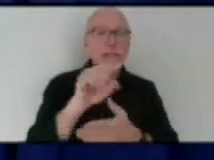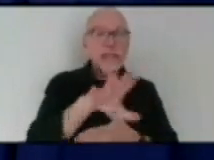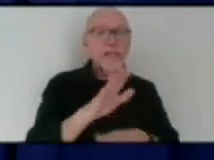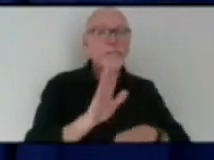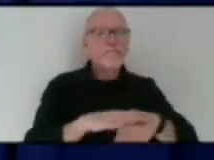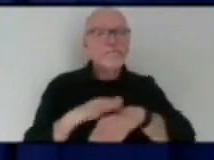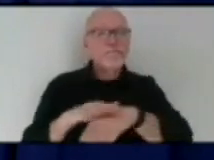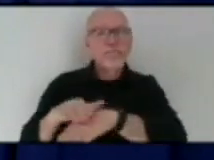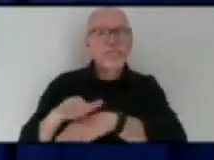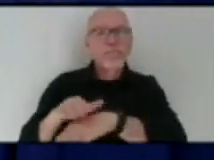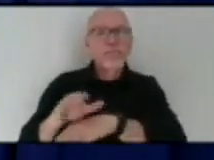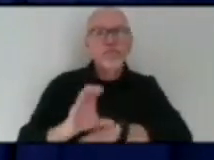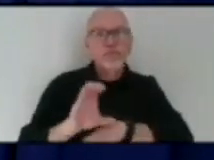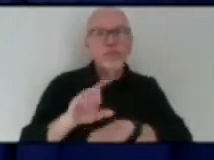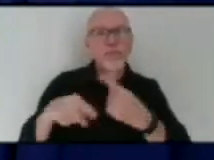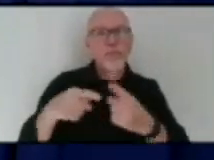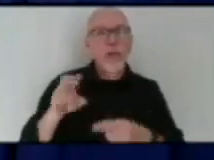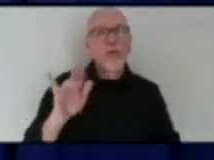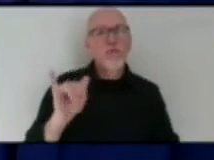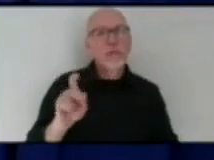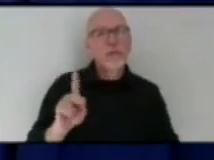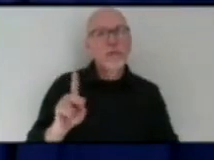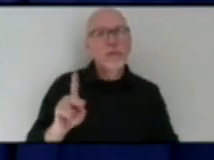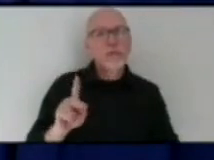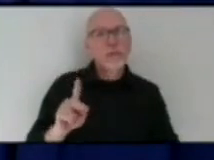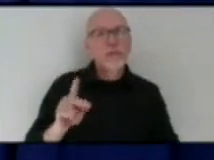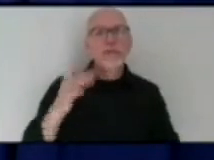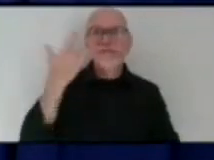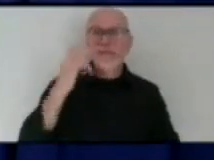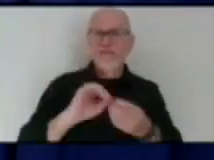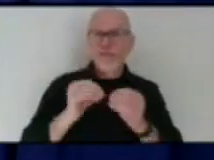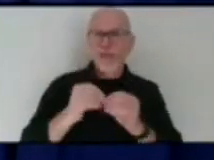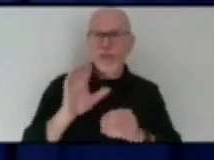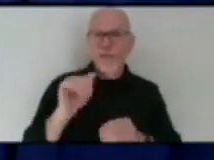about the risk because of the number of cases, outbreaks and deaths that we've